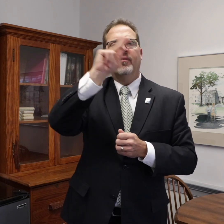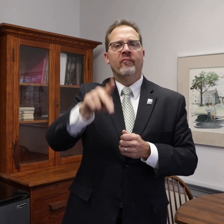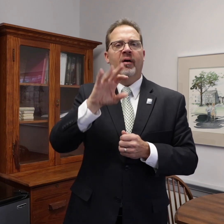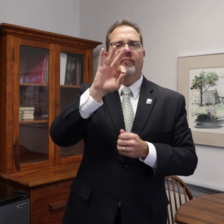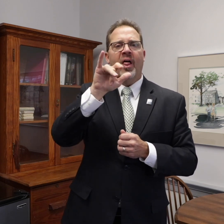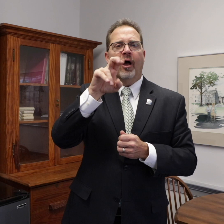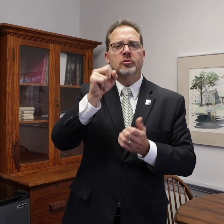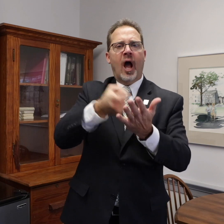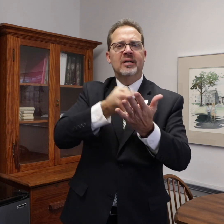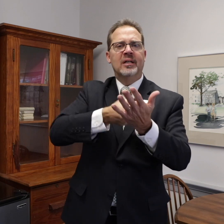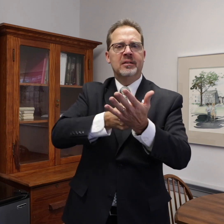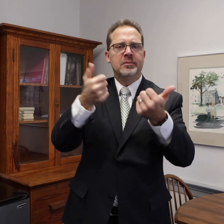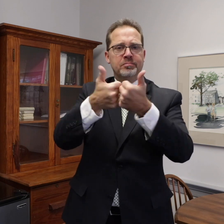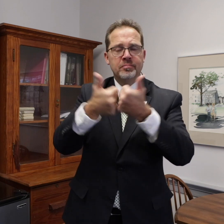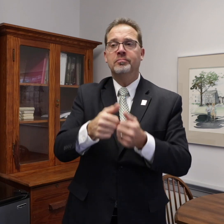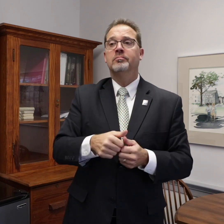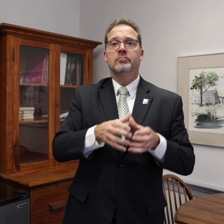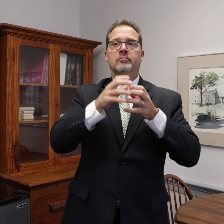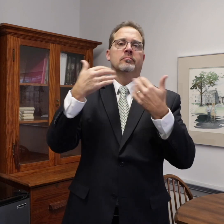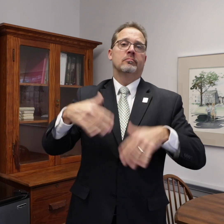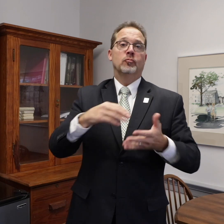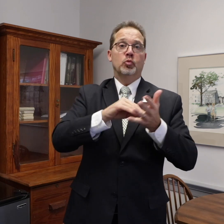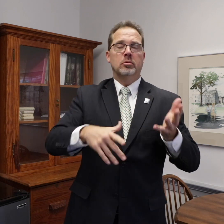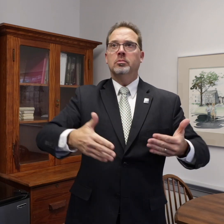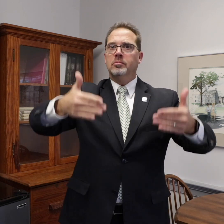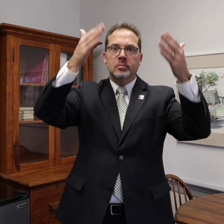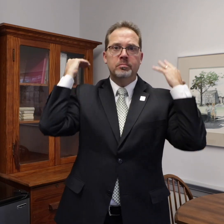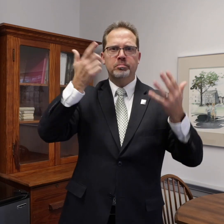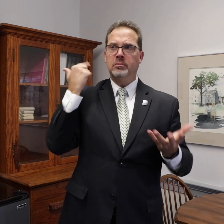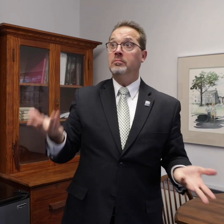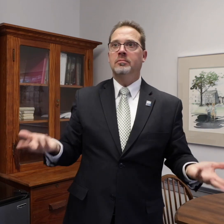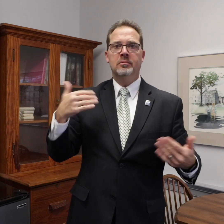the generosity shown to them that night. A video which featured footage recorded